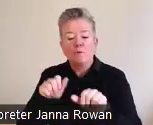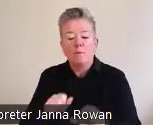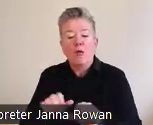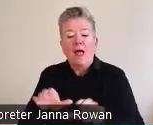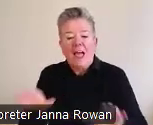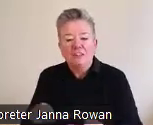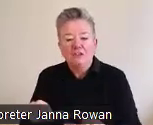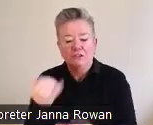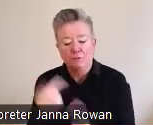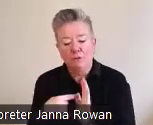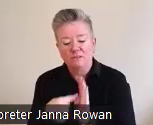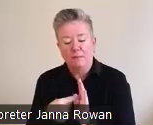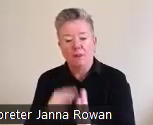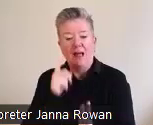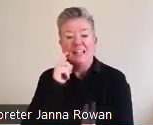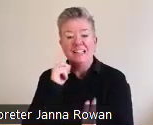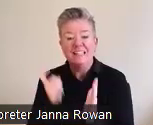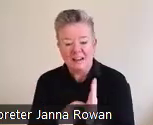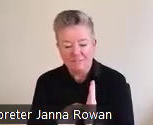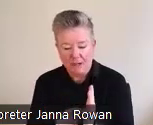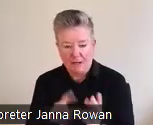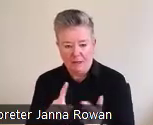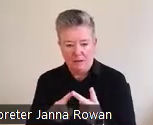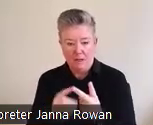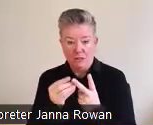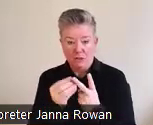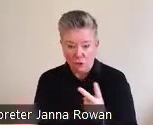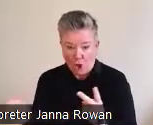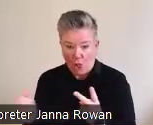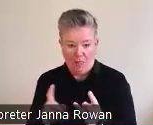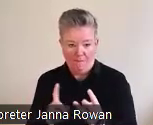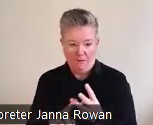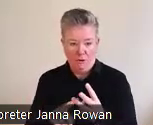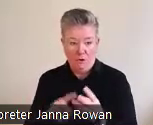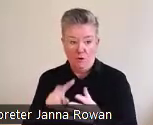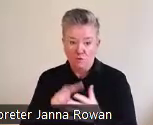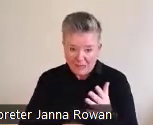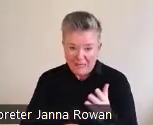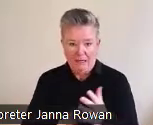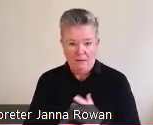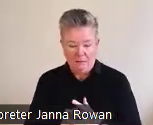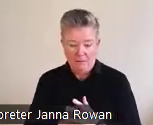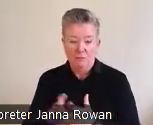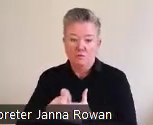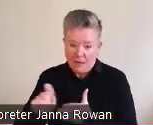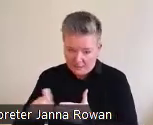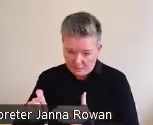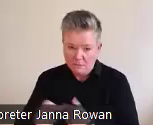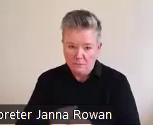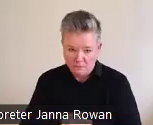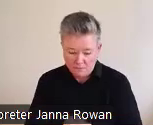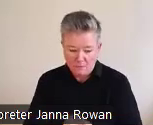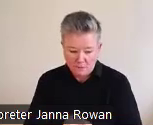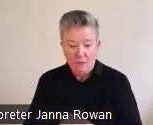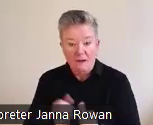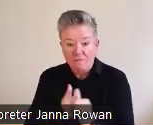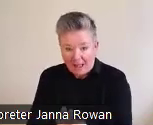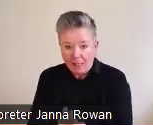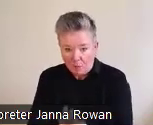such as identify, solve, read, write, follow,